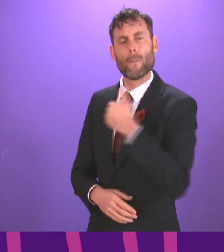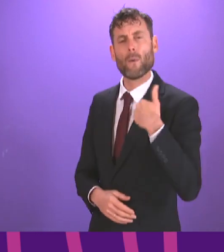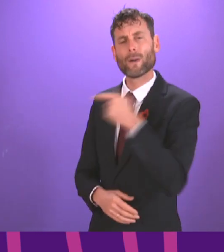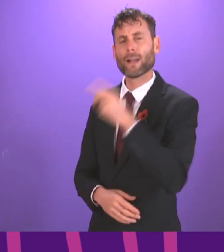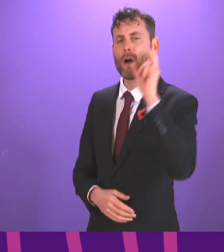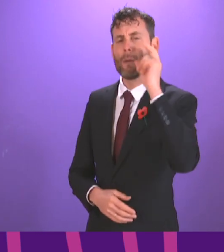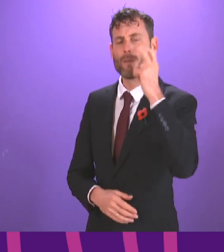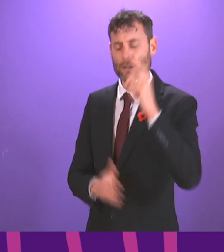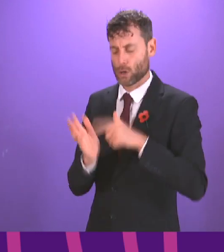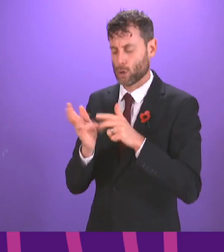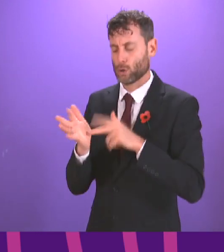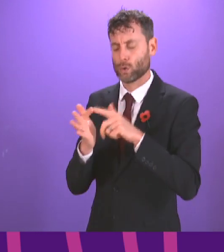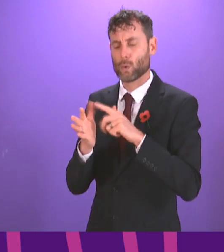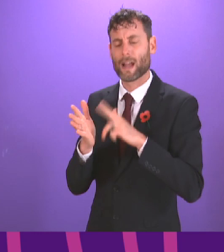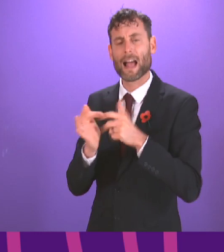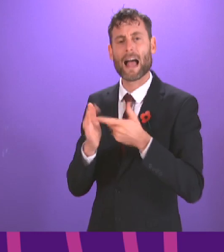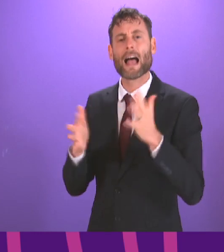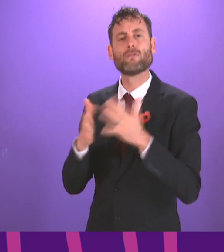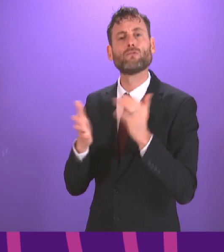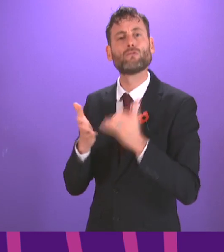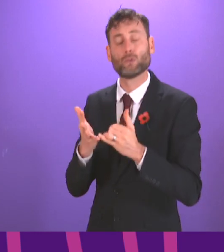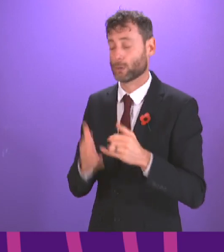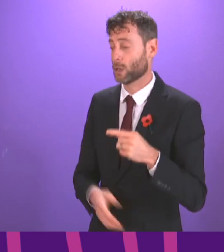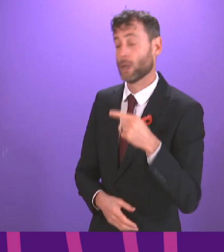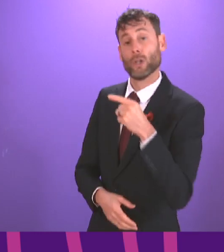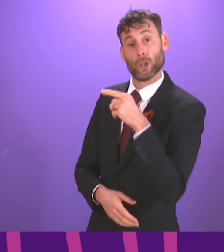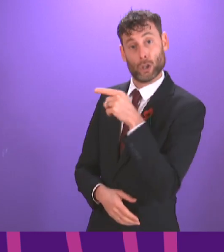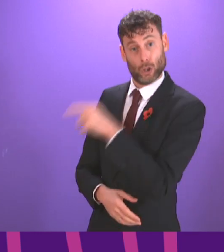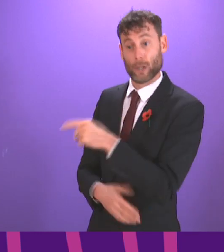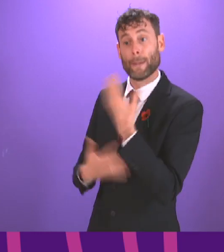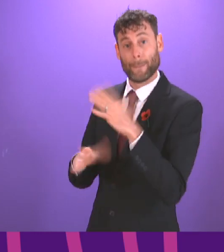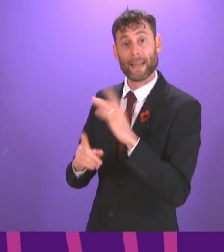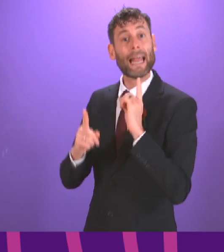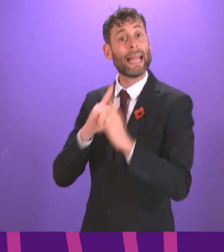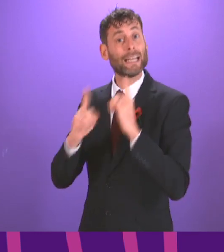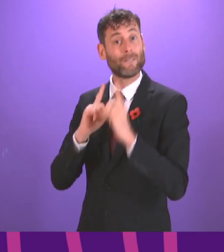to many members in the chamber. When she was asked about the timing of a public inquiry, she said: